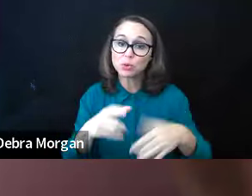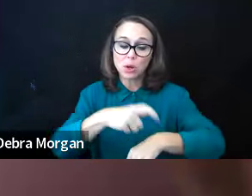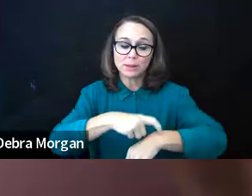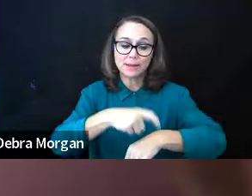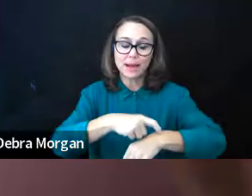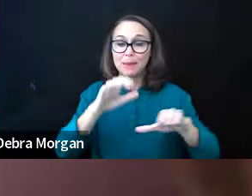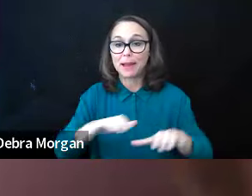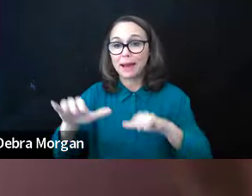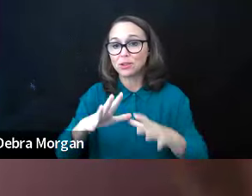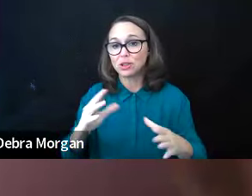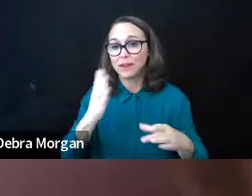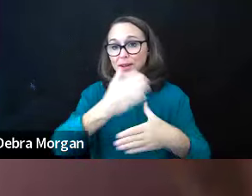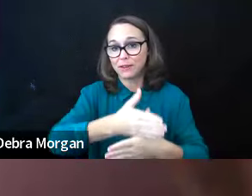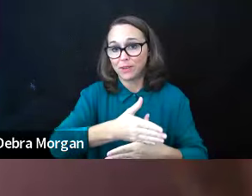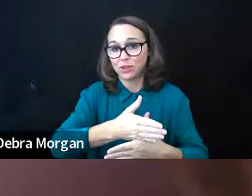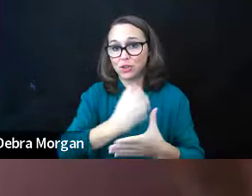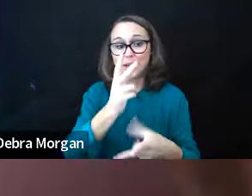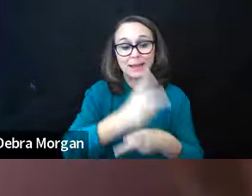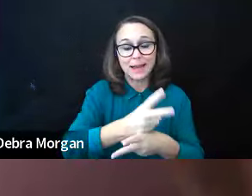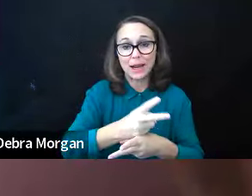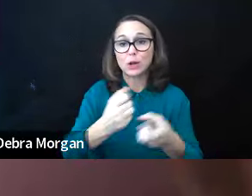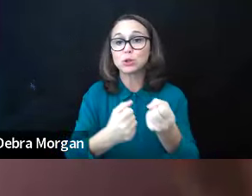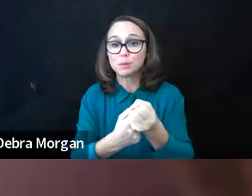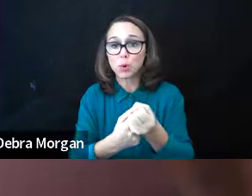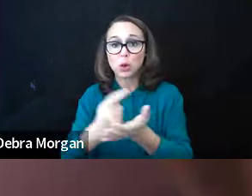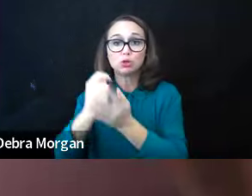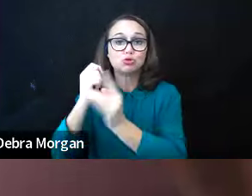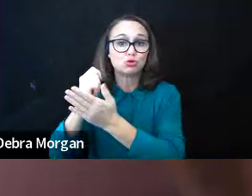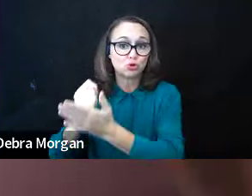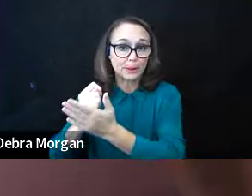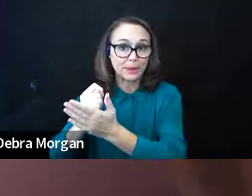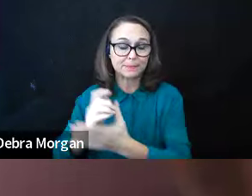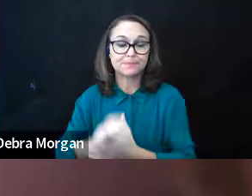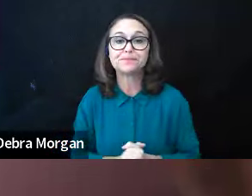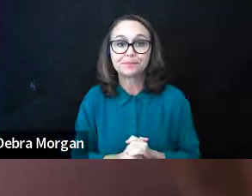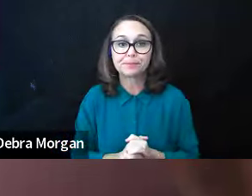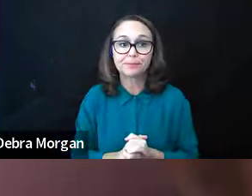support and treatment for children and families in which ACEs have already occurred to help mitigate